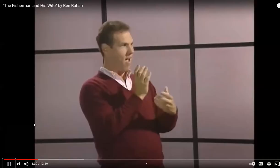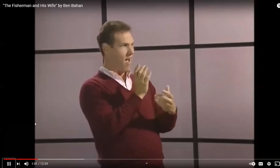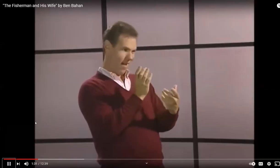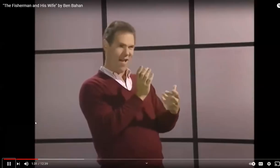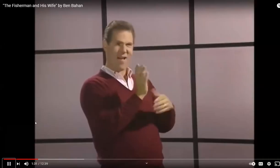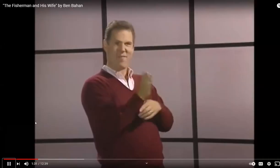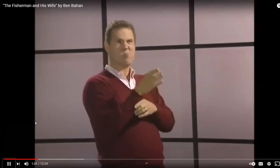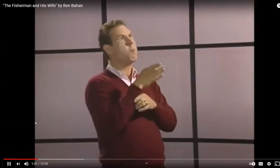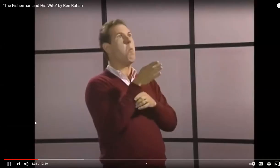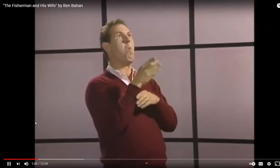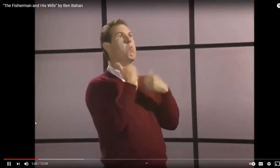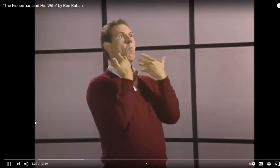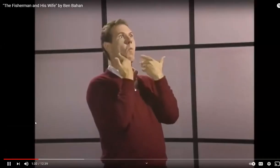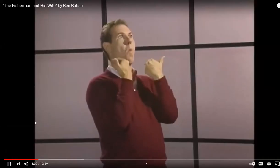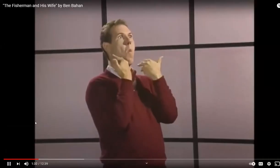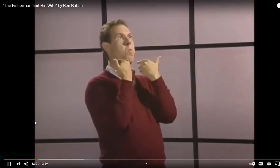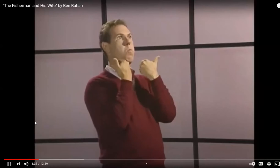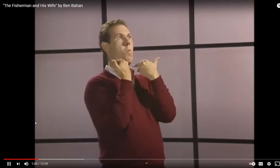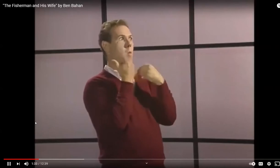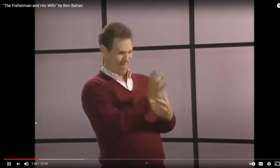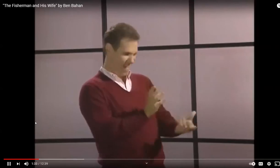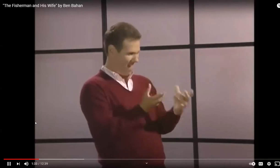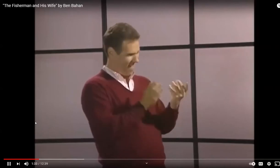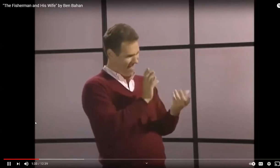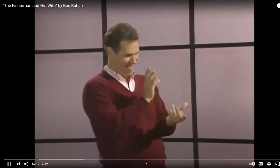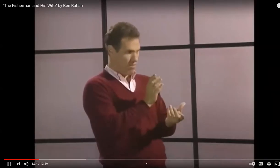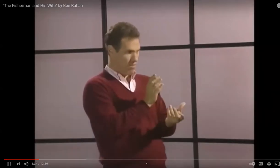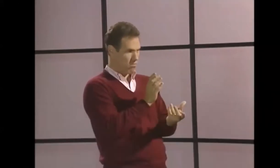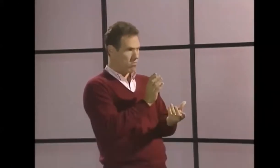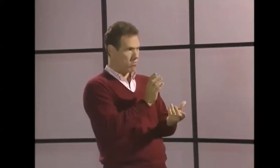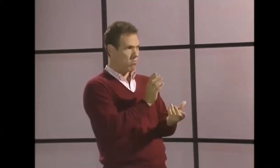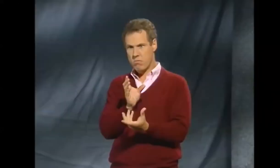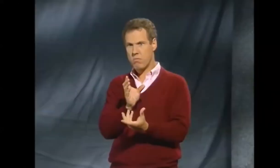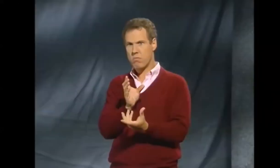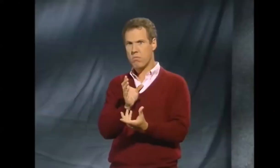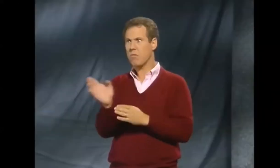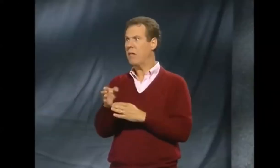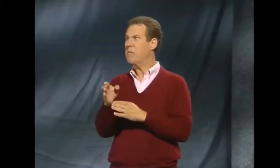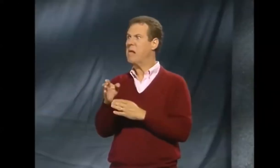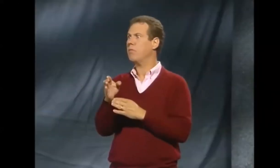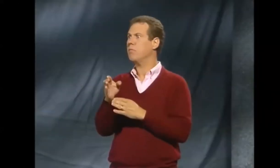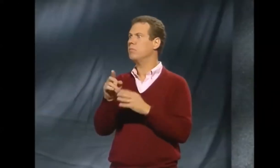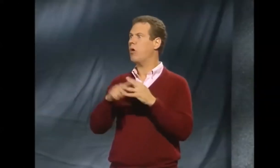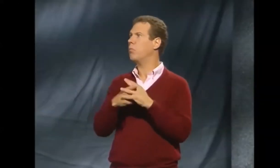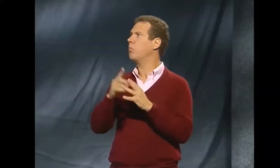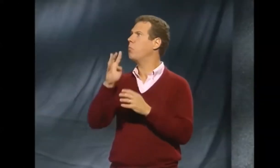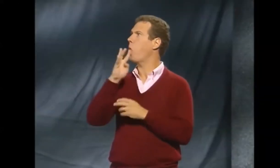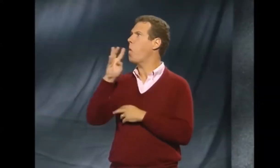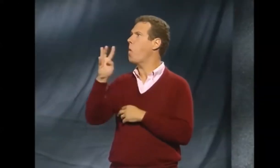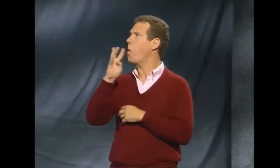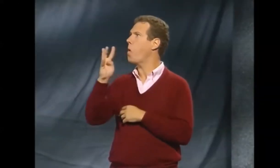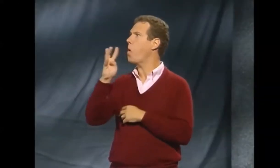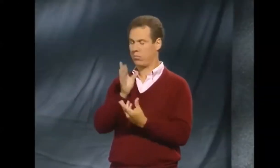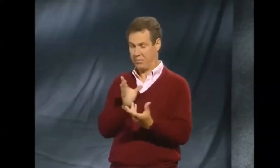The fisherman grabbed it, pulled it into the boat, held the fish, and took the hook out of its mouth.